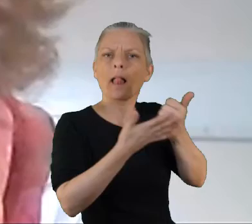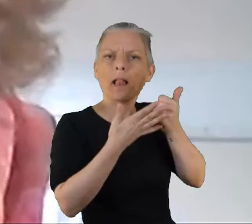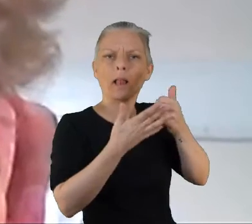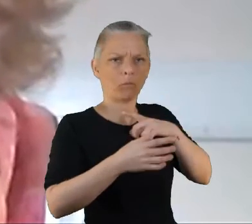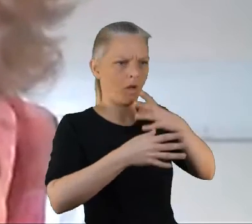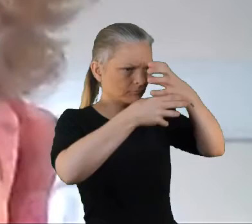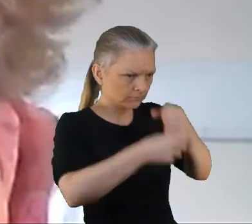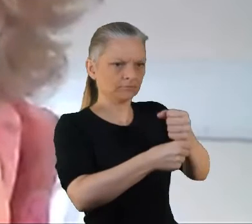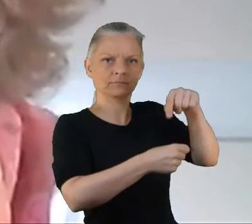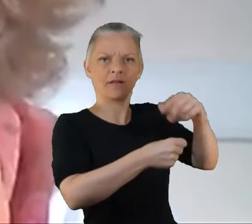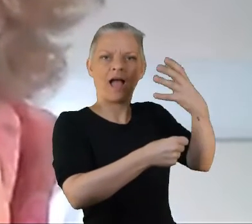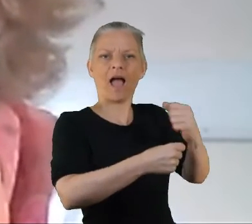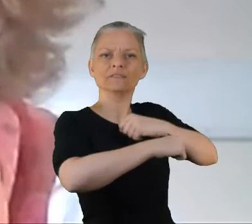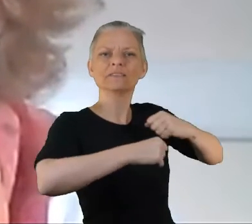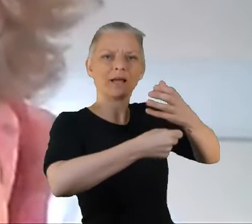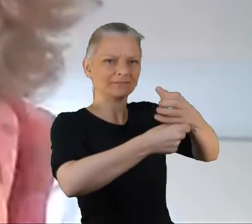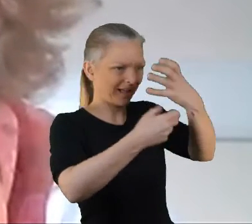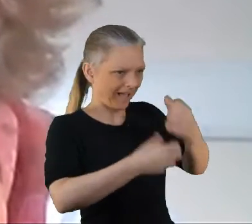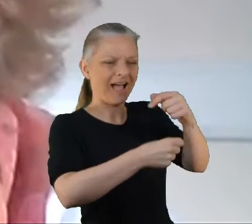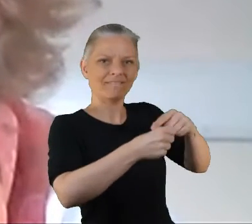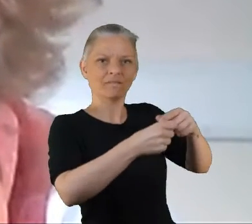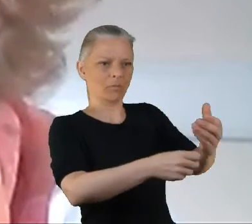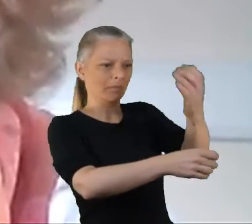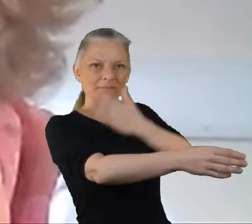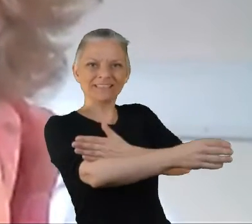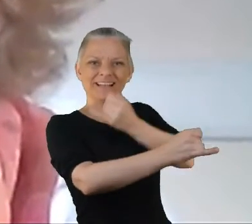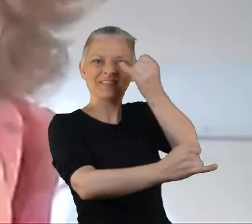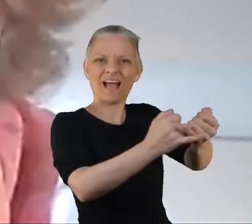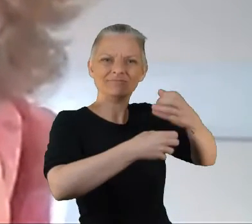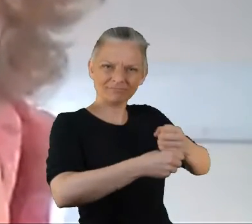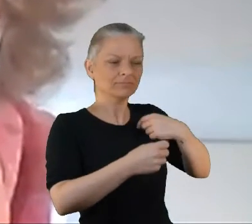I think building on what my colleagues said, which has all been very helpful, is to hold